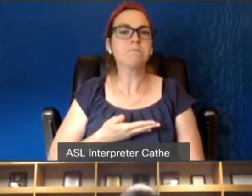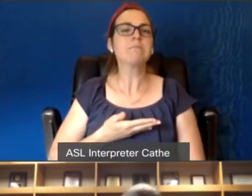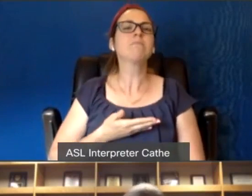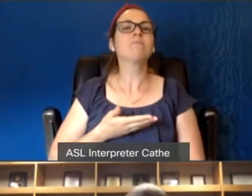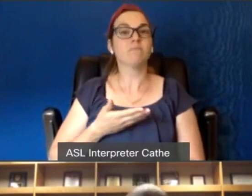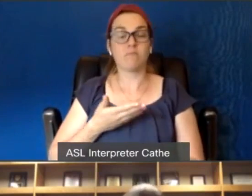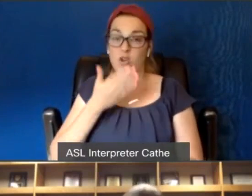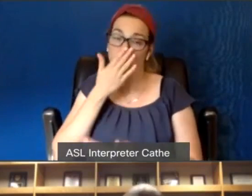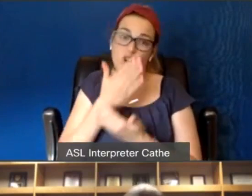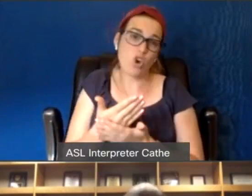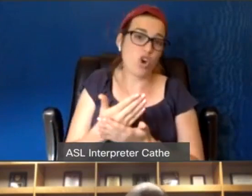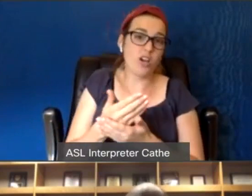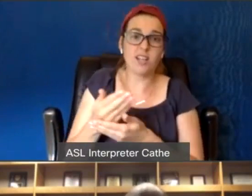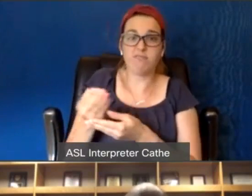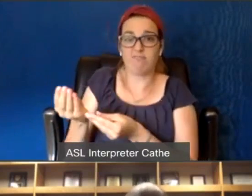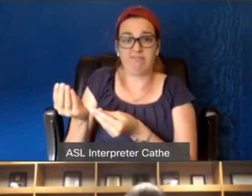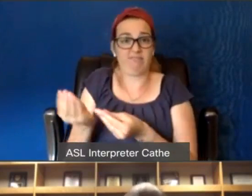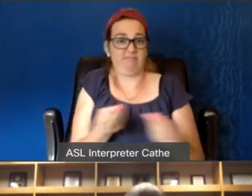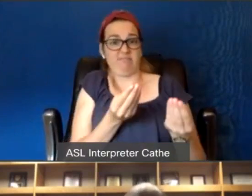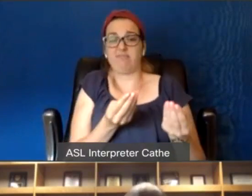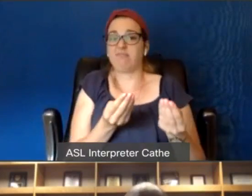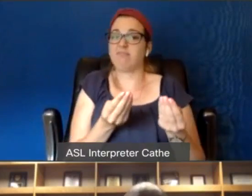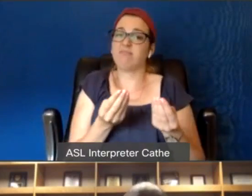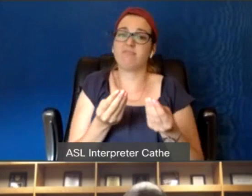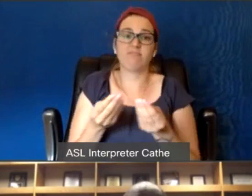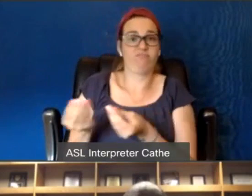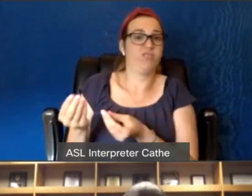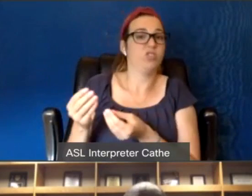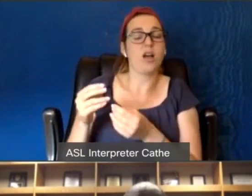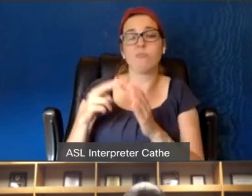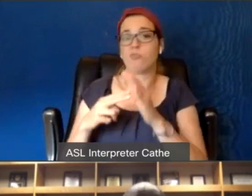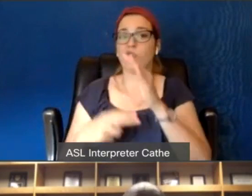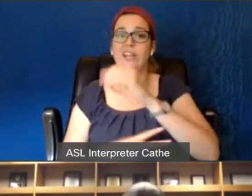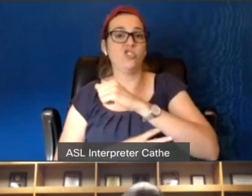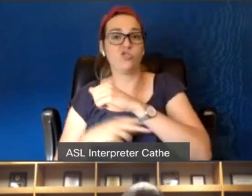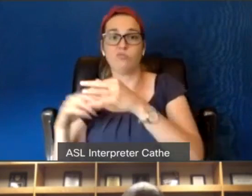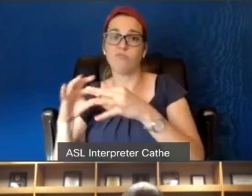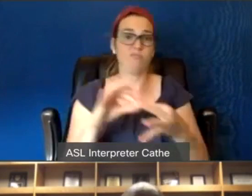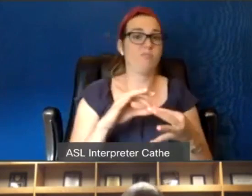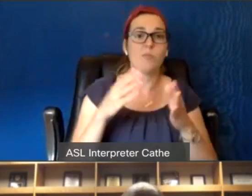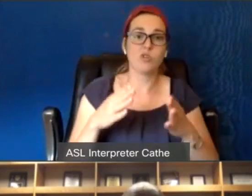I would just add in terms of the tech, I'm not sure if this is what the question was getting at but to the extent that technology is being used to enhance